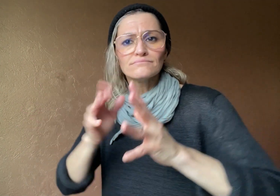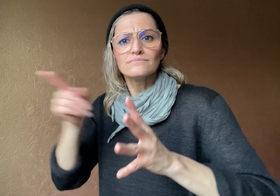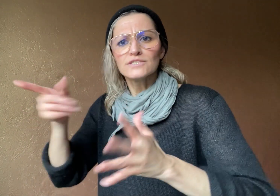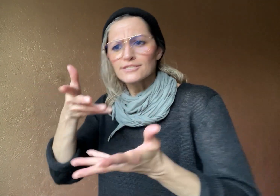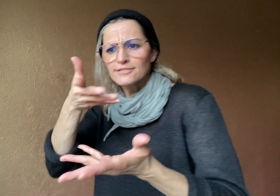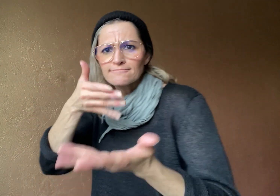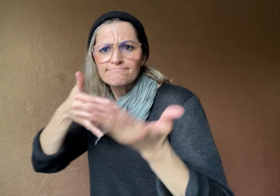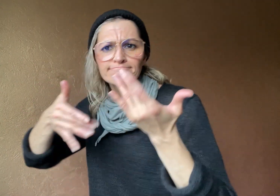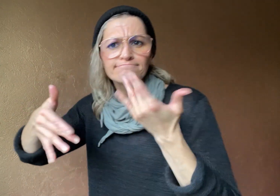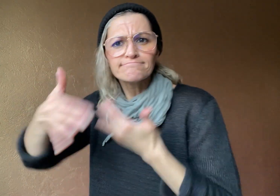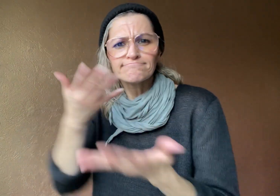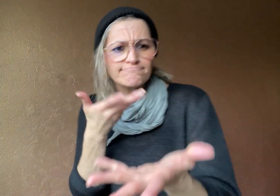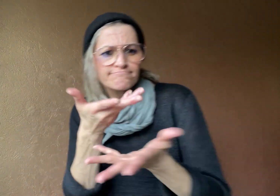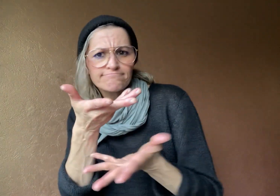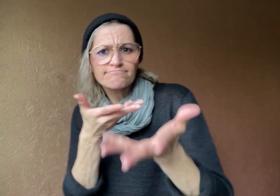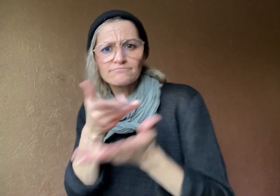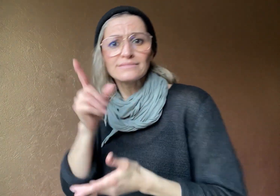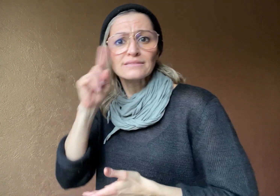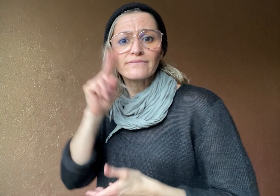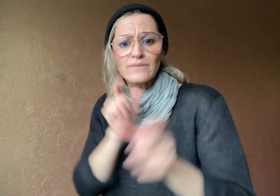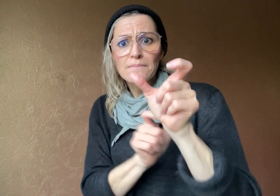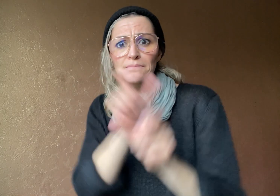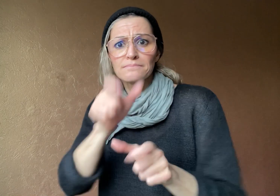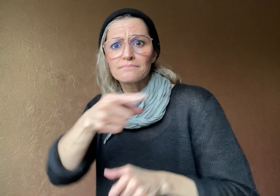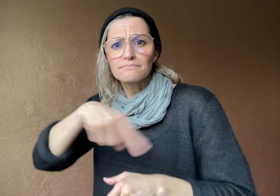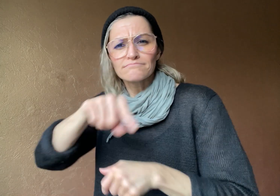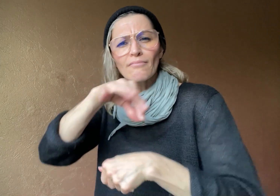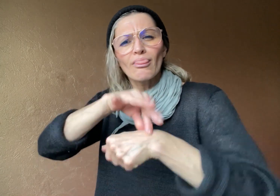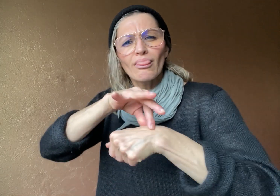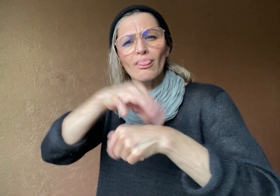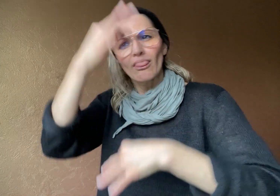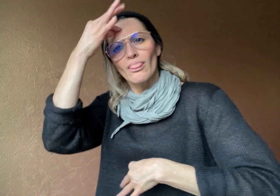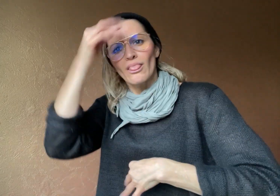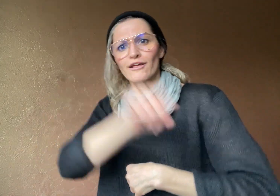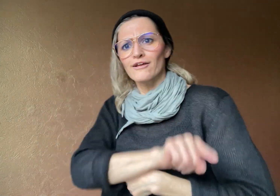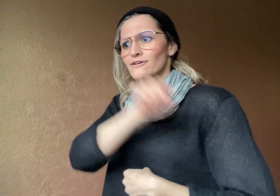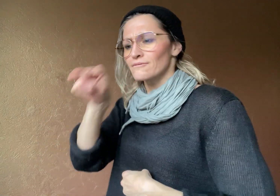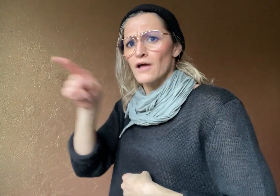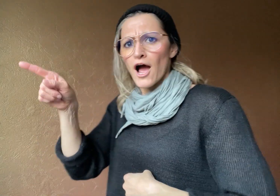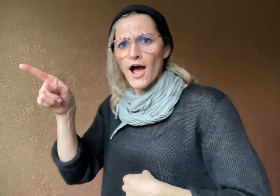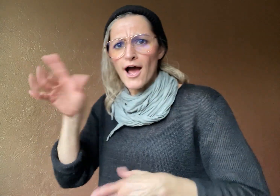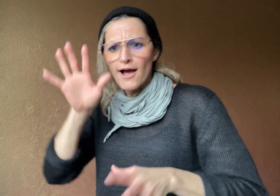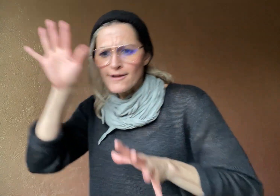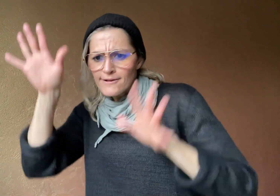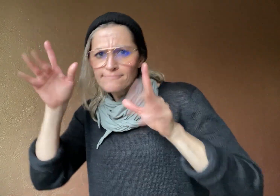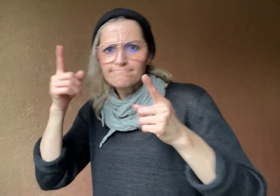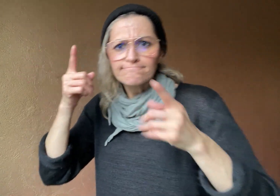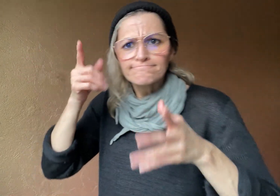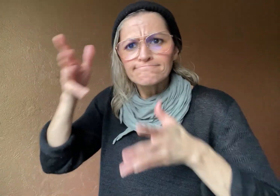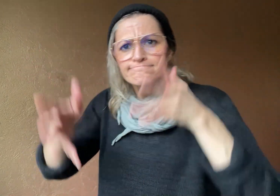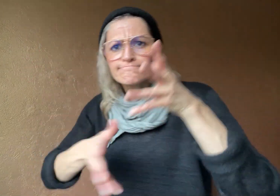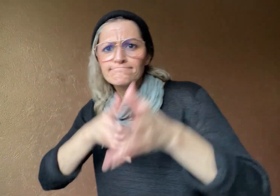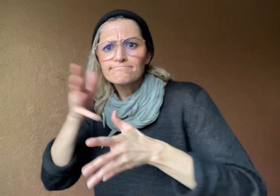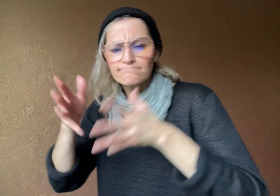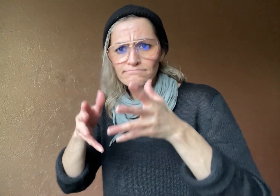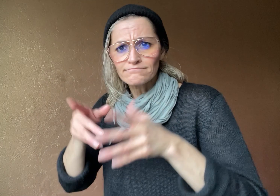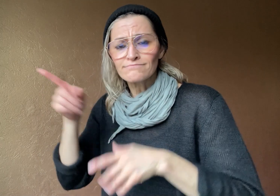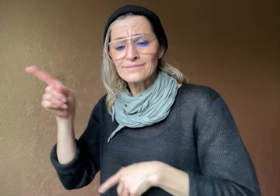with his Deaf patients. Despite this,